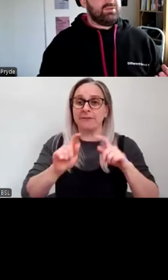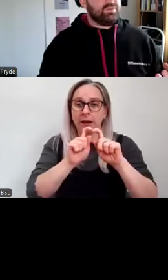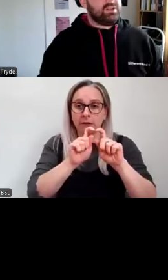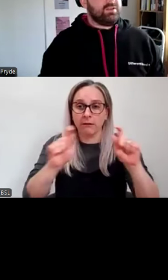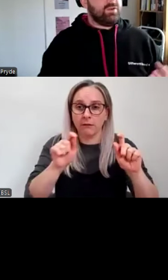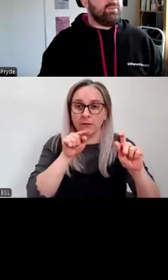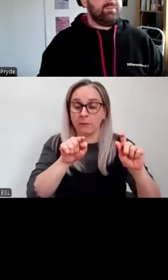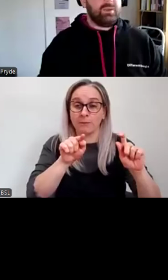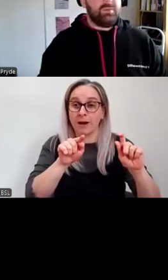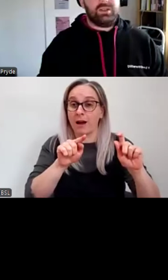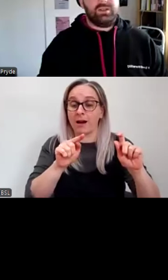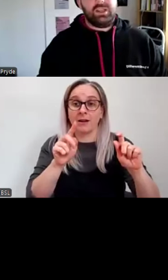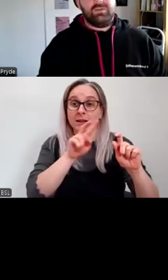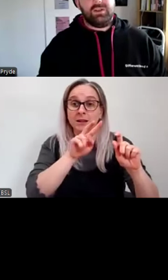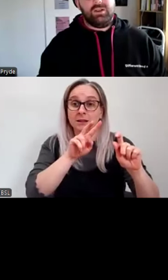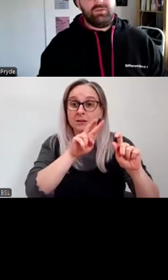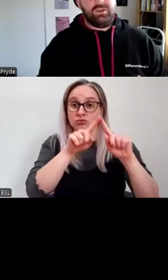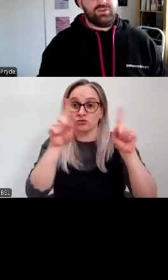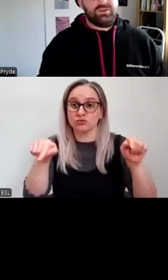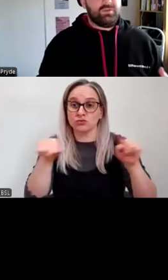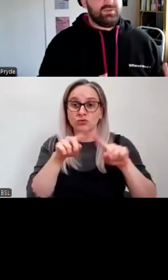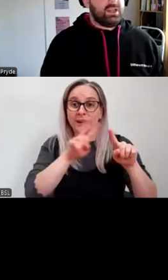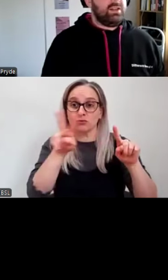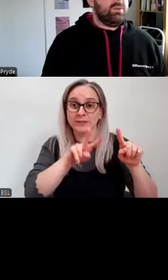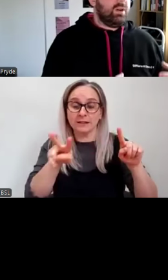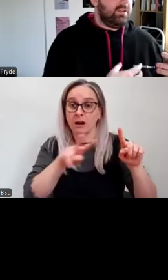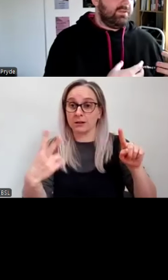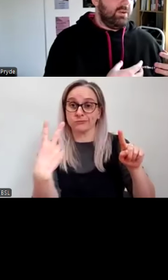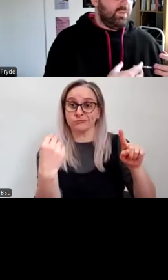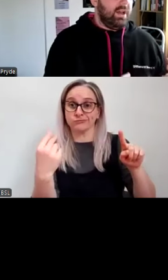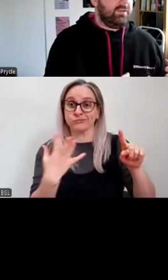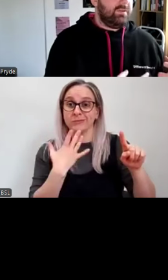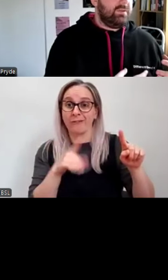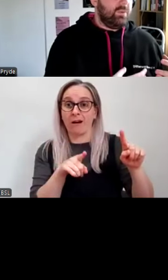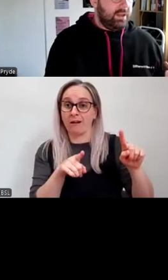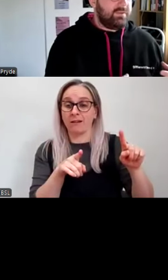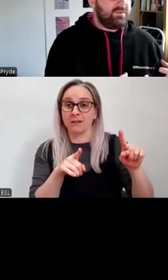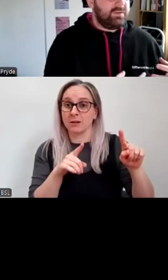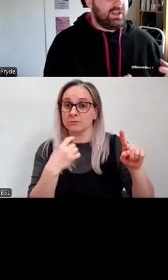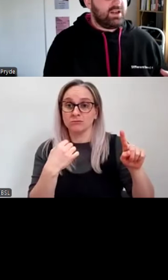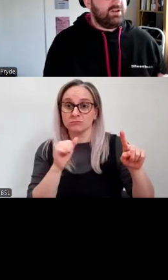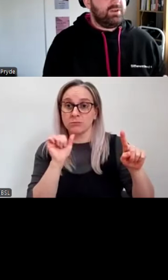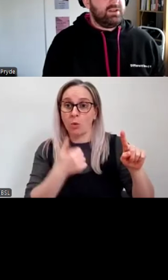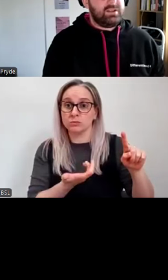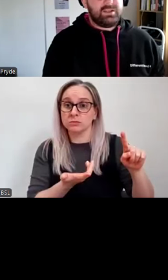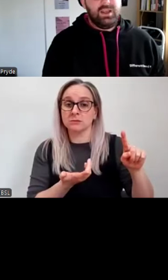which we've placed in the form, which can leave a lot of users both sighted with color blindness.